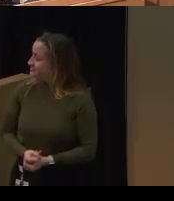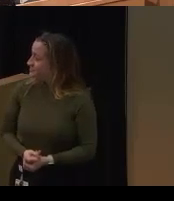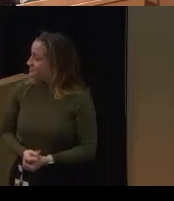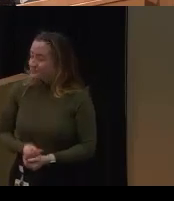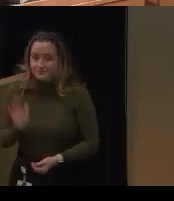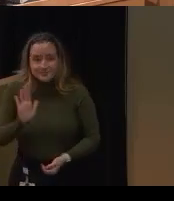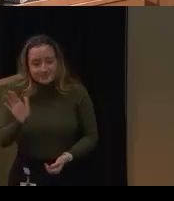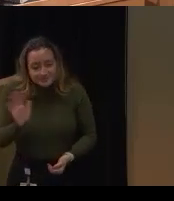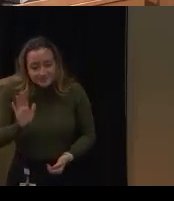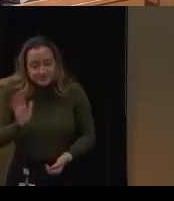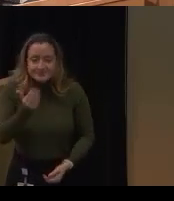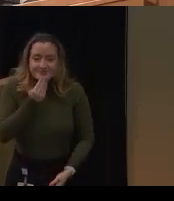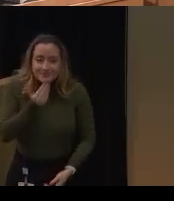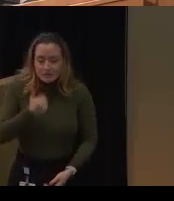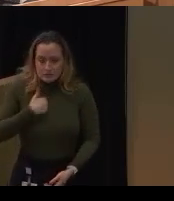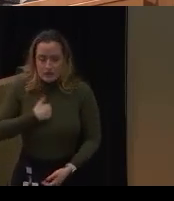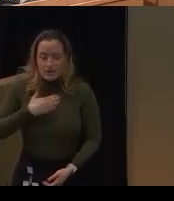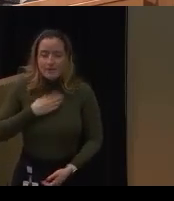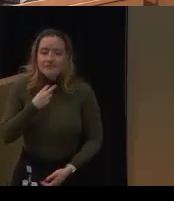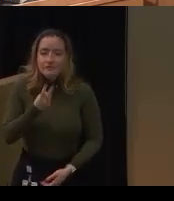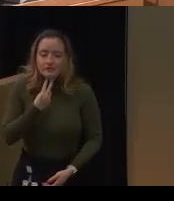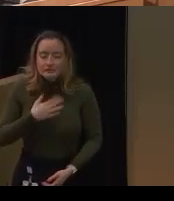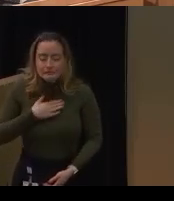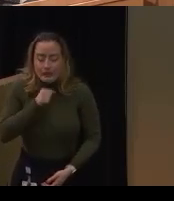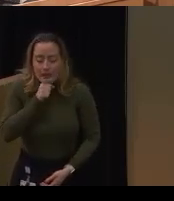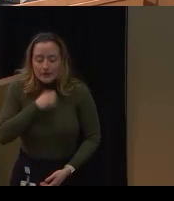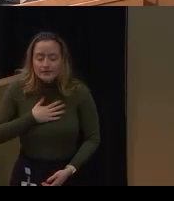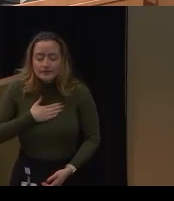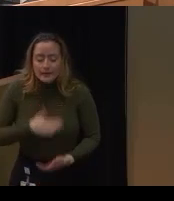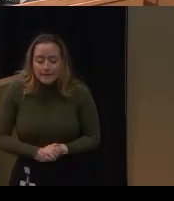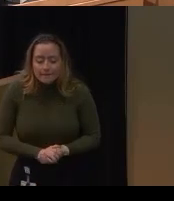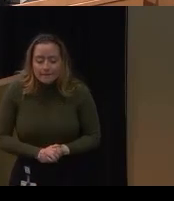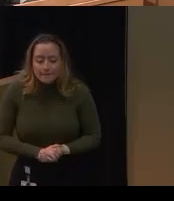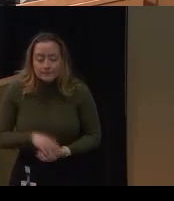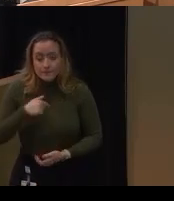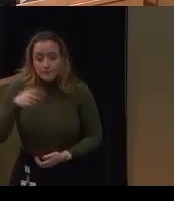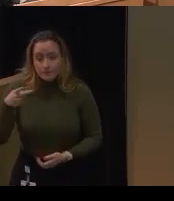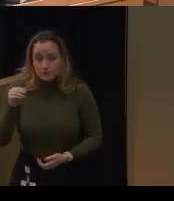hello thank you sorry I'm losing my voice but um so I am a postdoc research fellow here